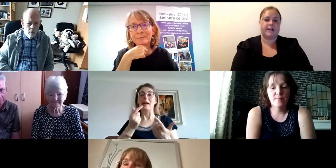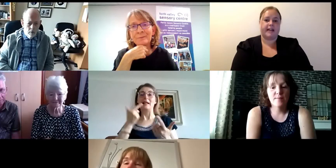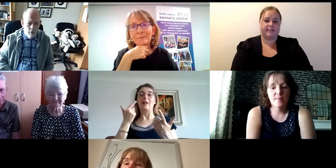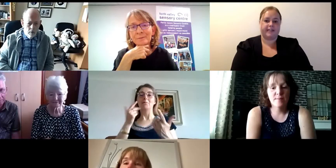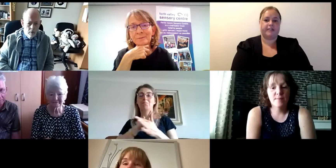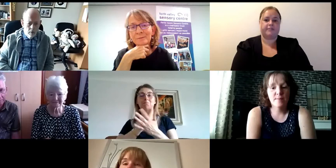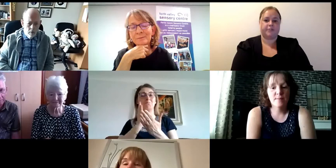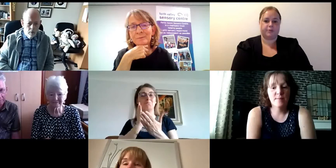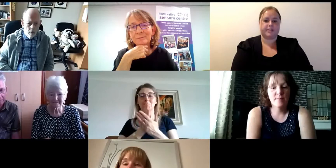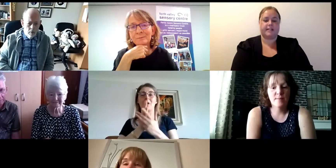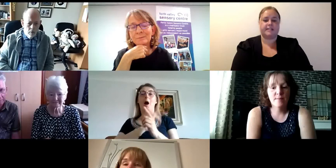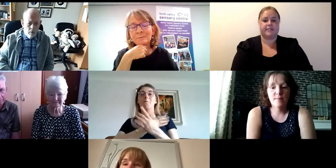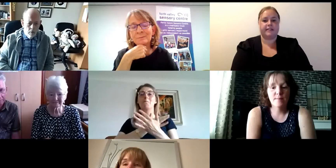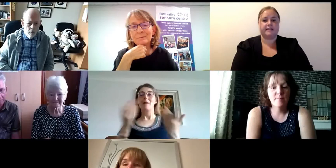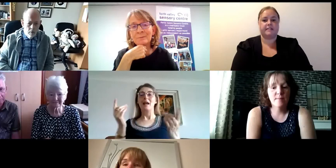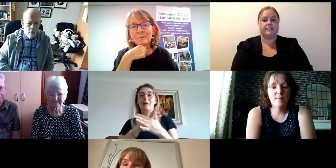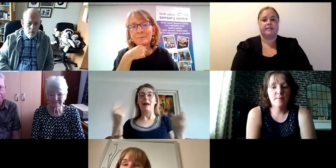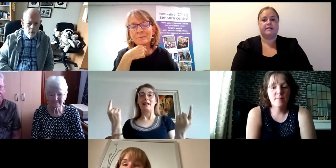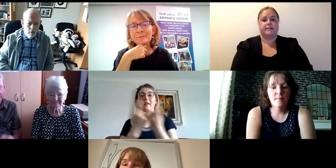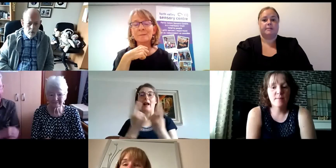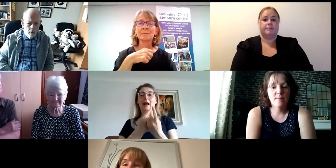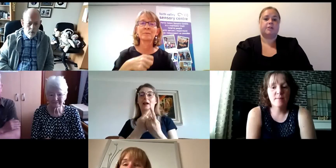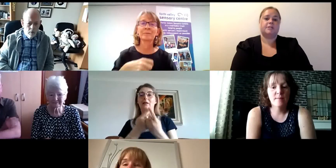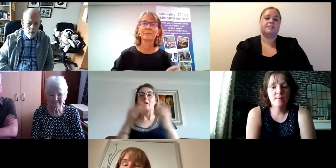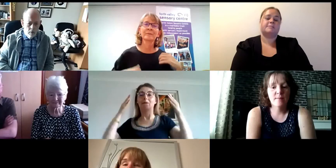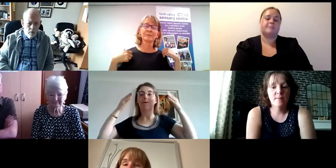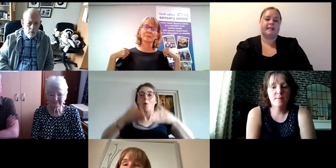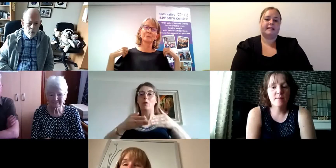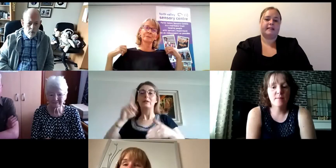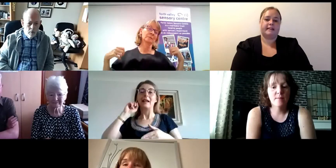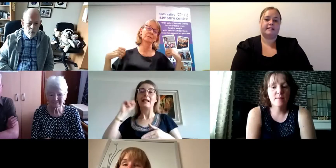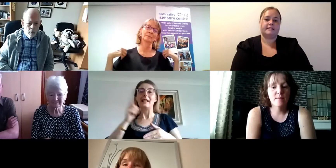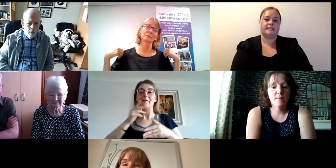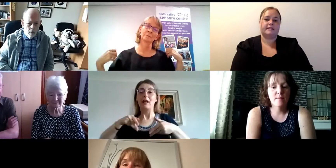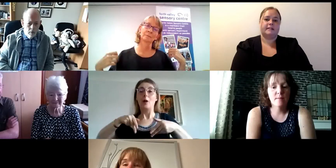Because there are many things that are focused on the hearing way